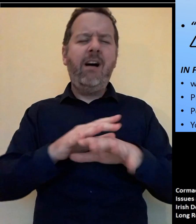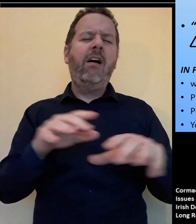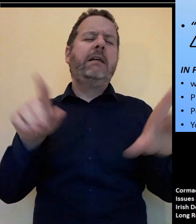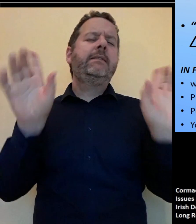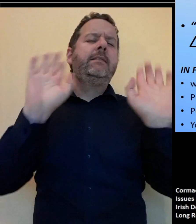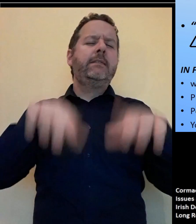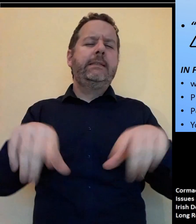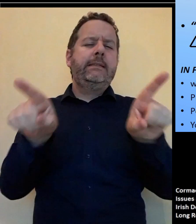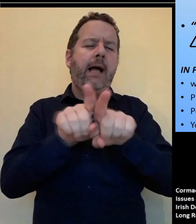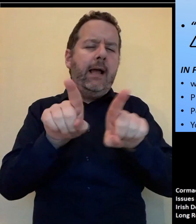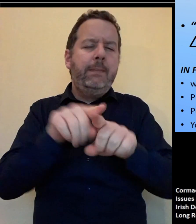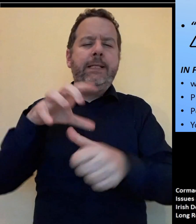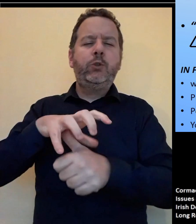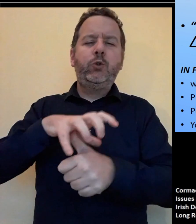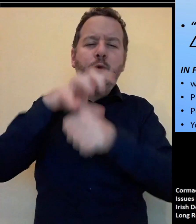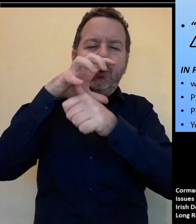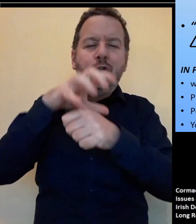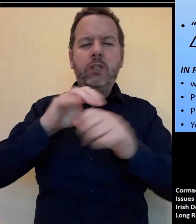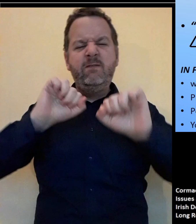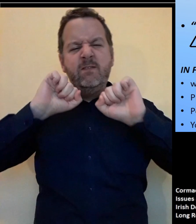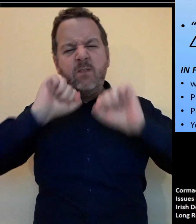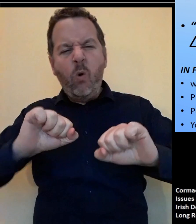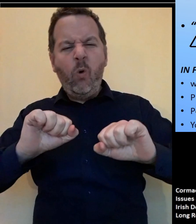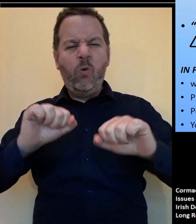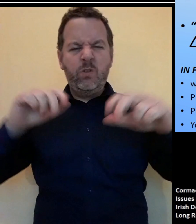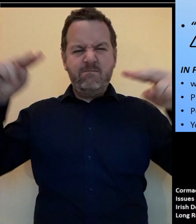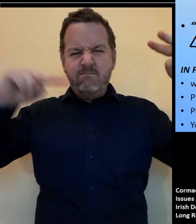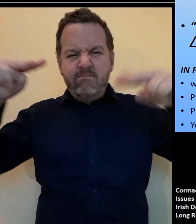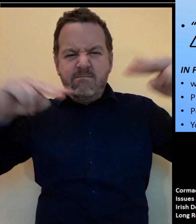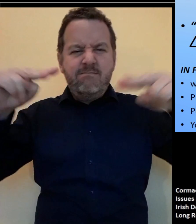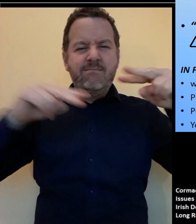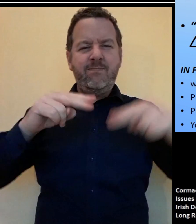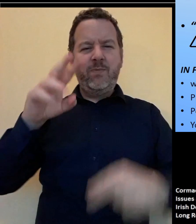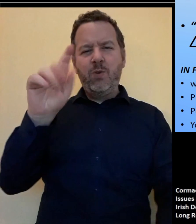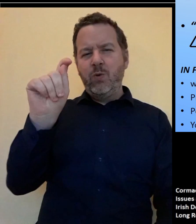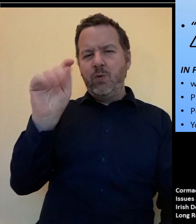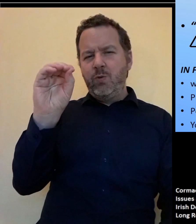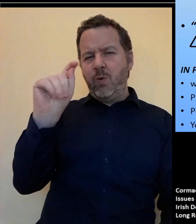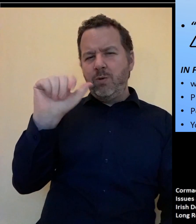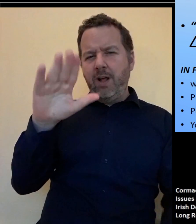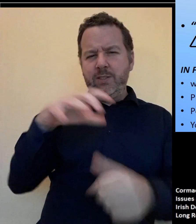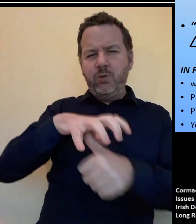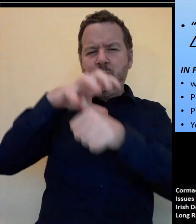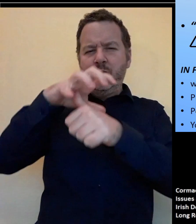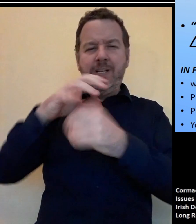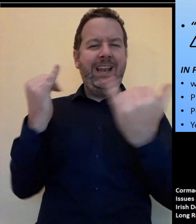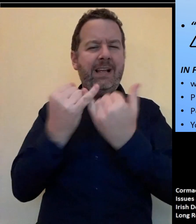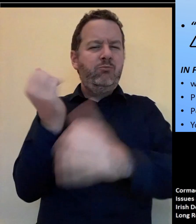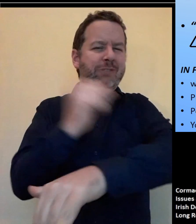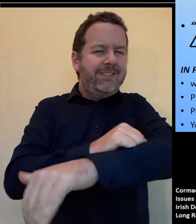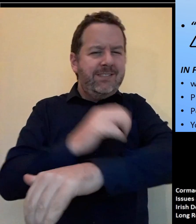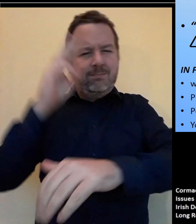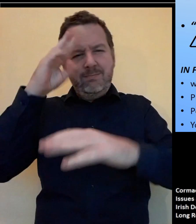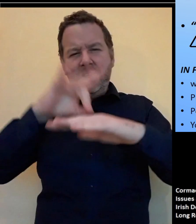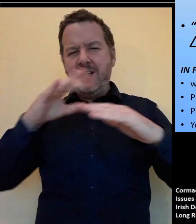These factors challenge notions of the workhouse as being yet another type